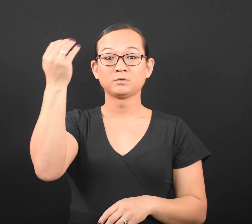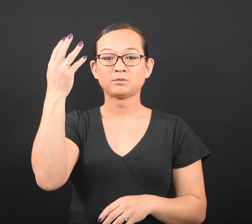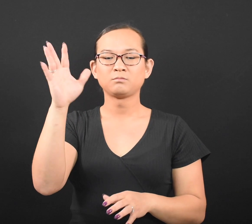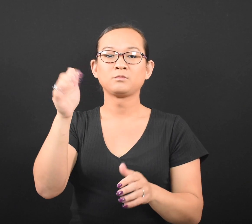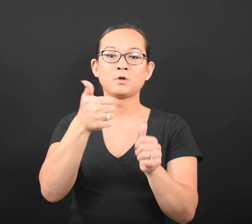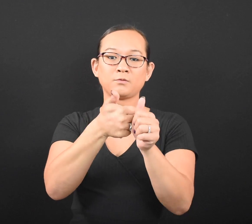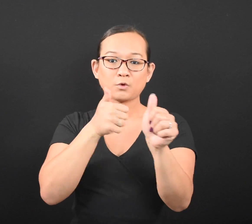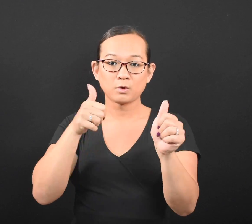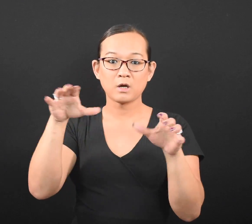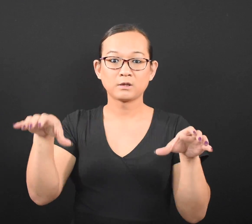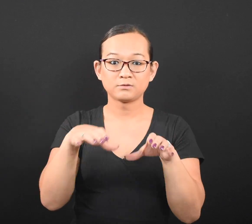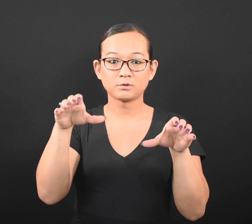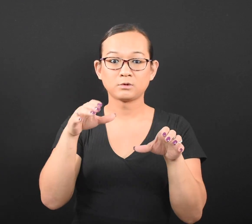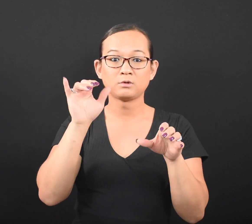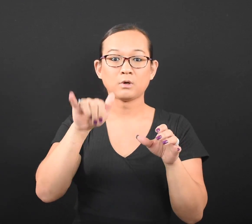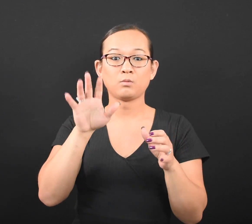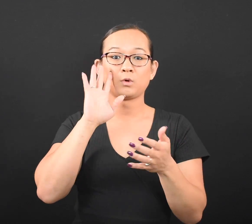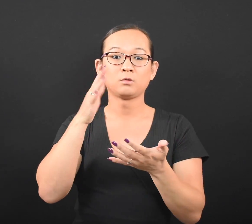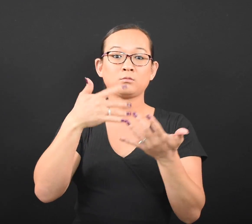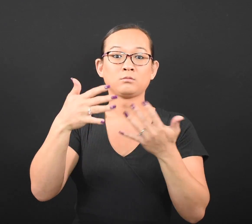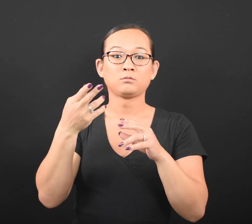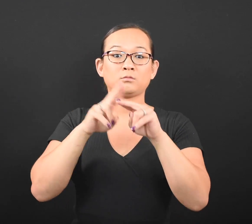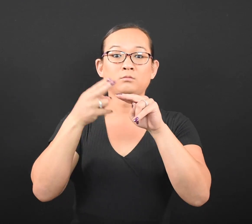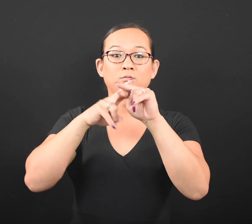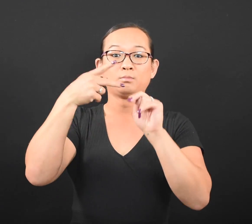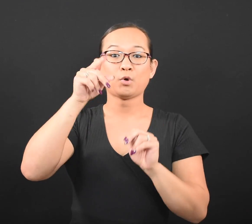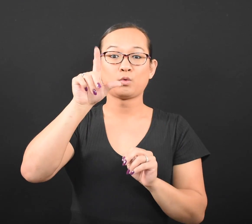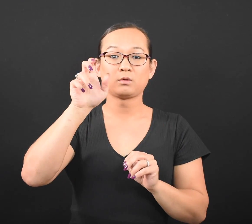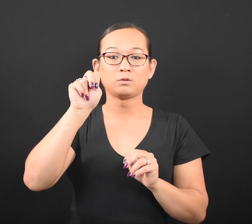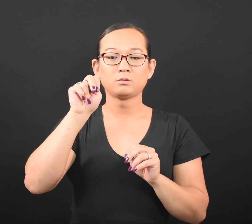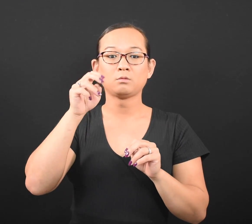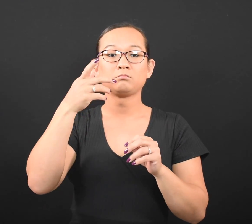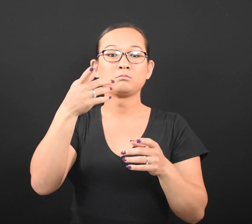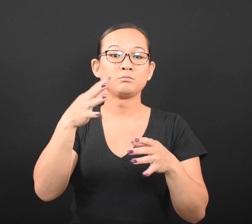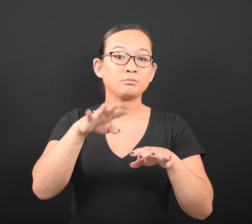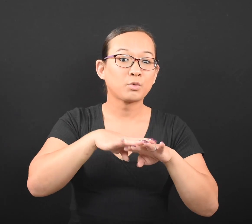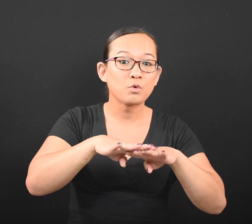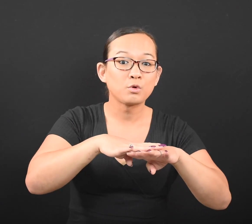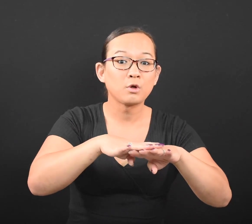● If outdoors, avoid activities that stir up pollen, such as mowing lawns